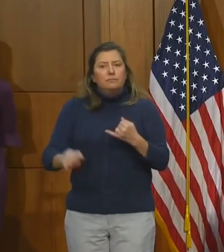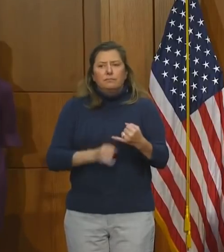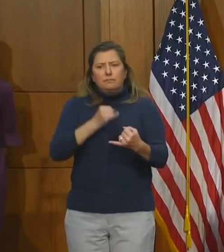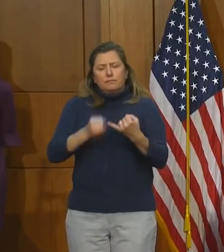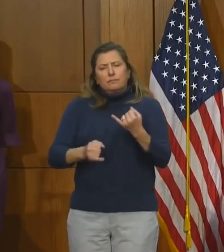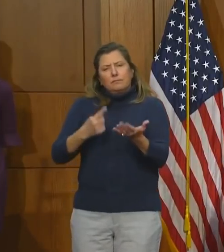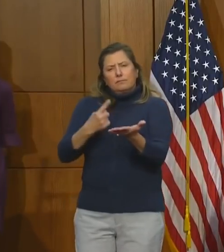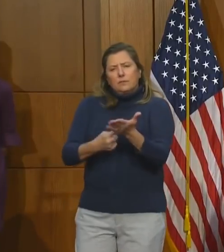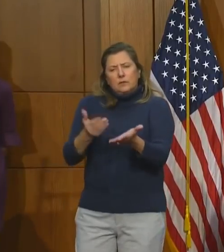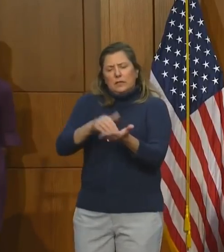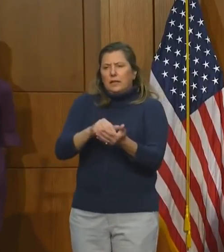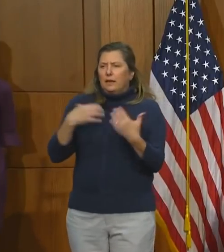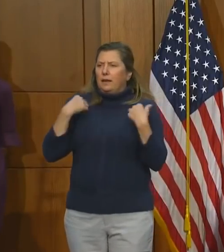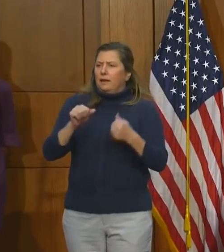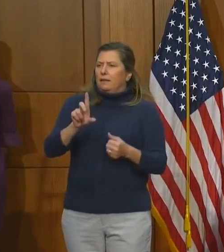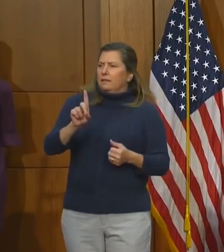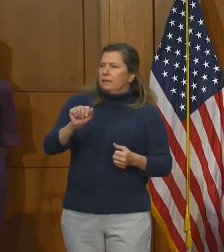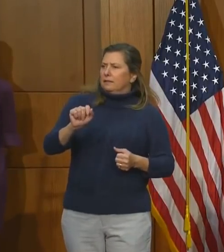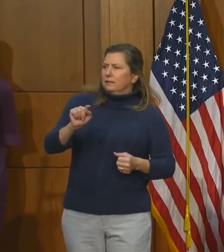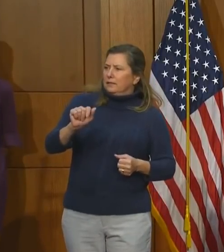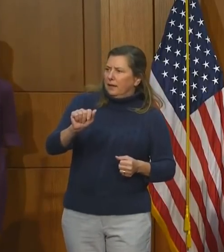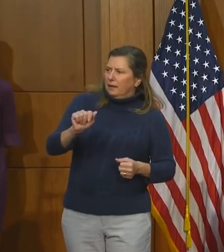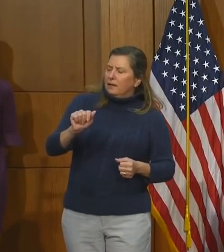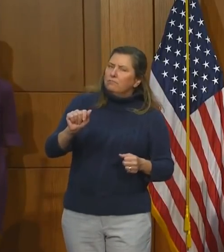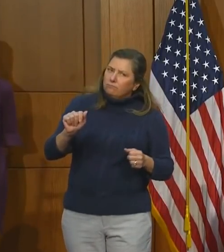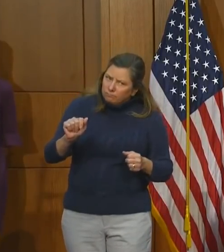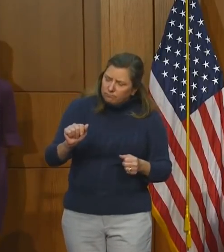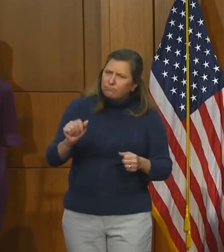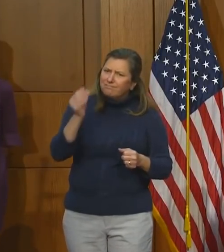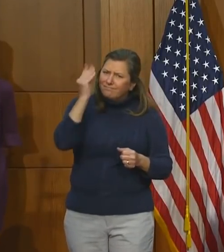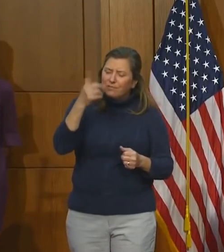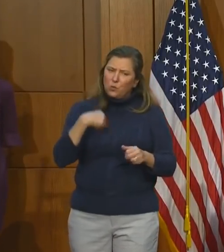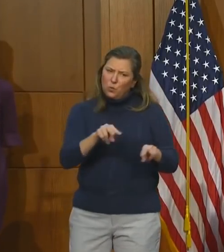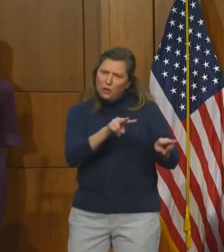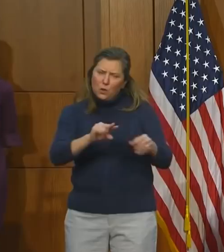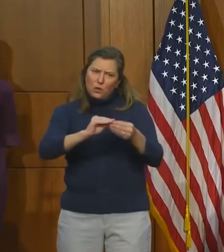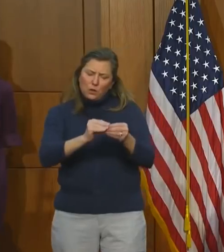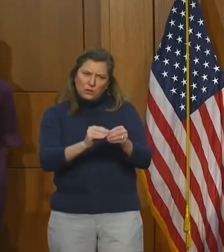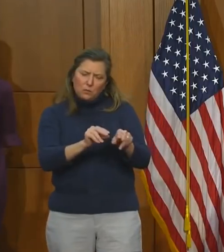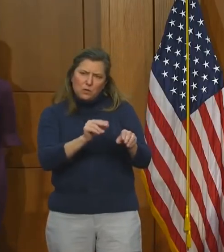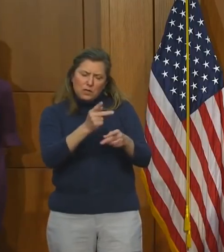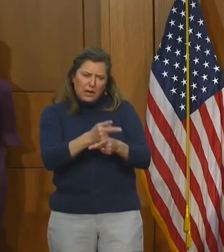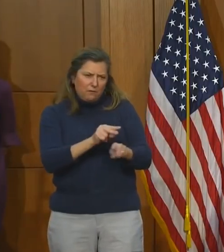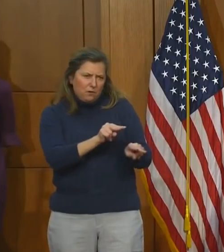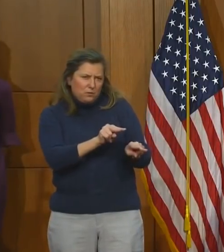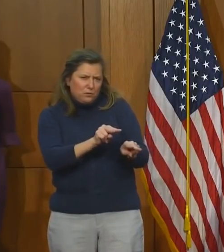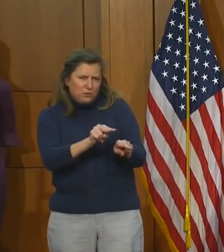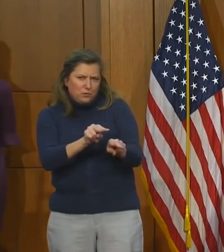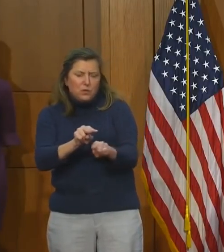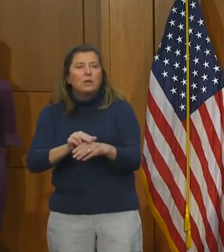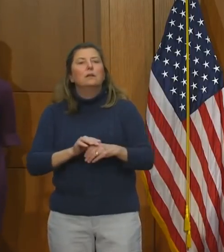CRISIS THANK YOU. WE APPRECIATE. THANK YOU DR DO YOU FILE I WANT TO GO BACK TO OUR HEALTH DATA.